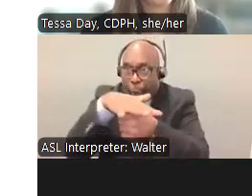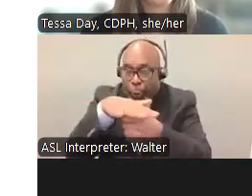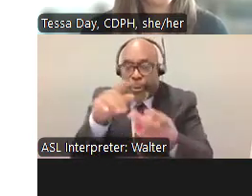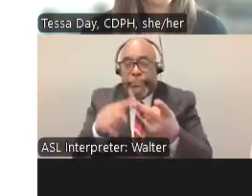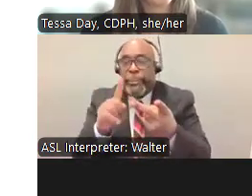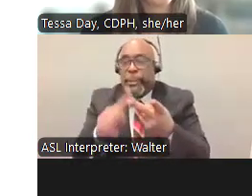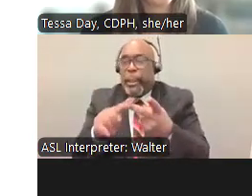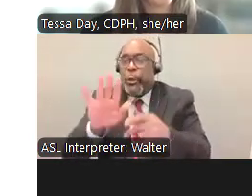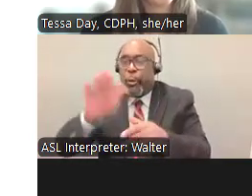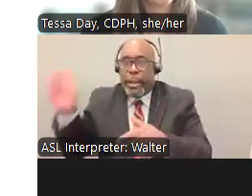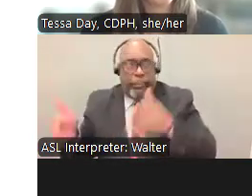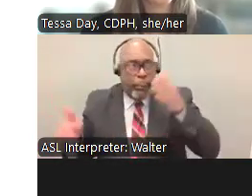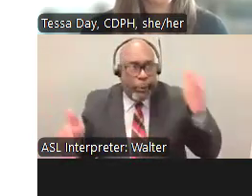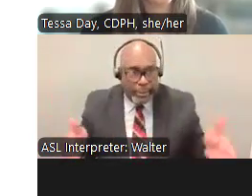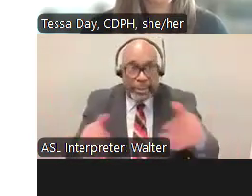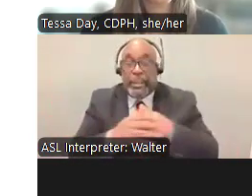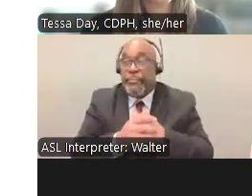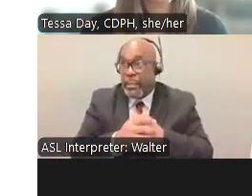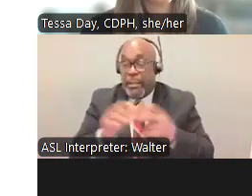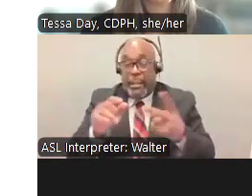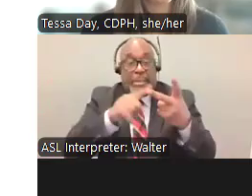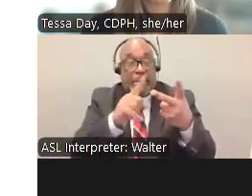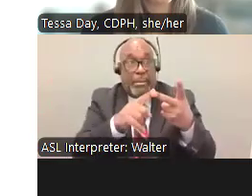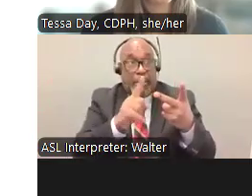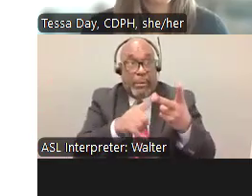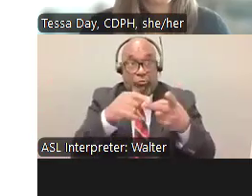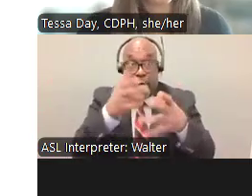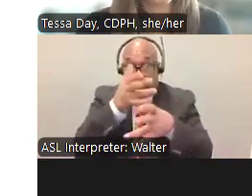13:18:15 your neighbors. The second is 13:18:18 trust in public institutions,